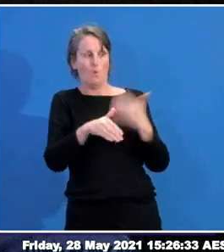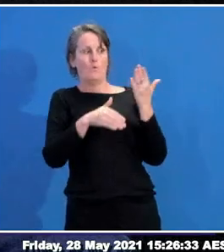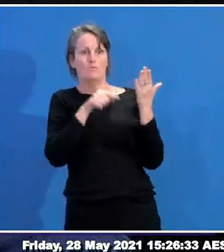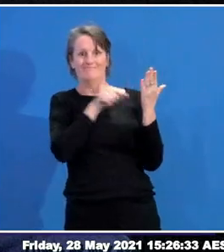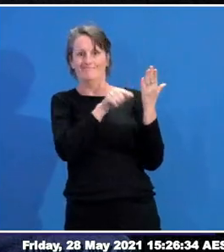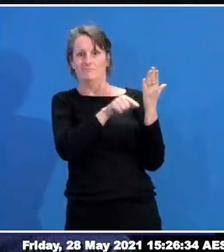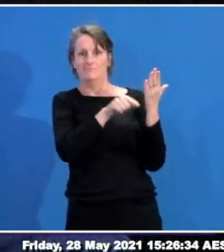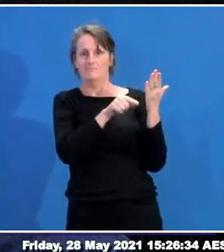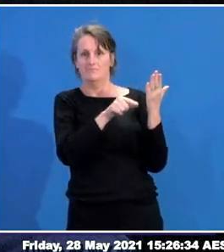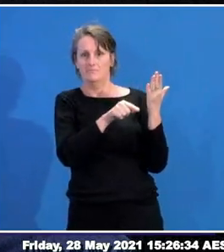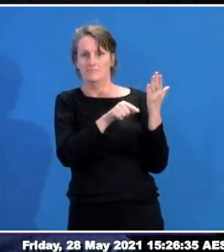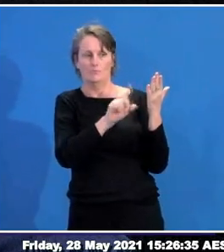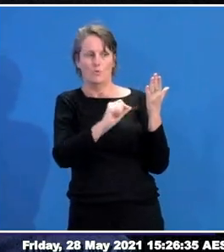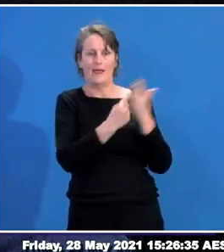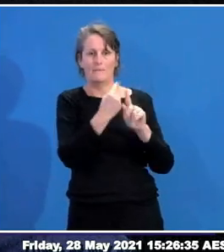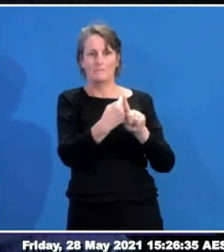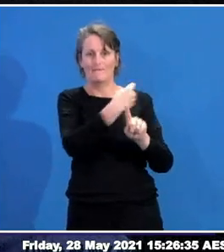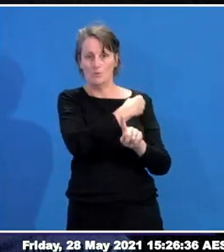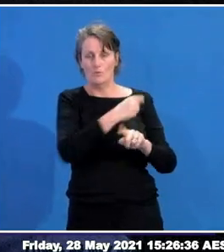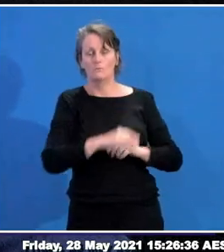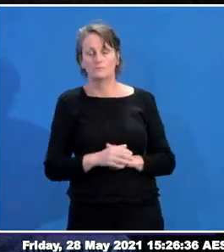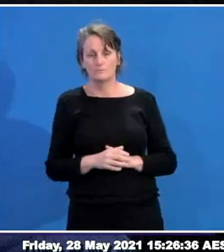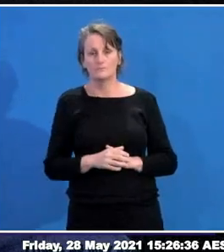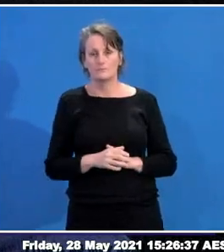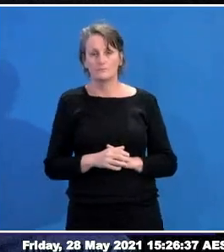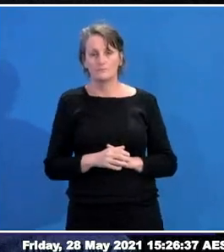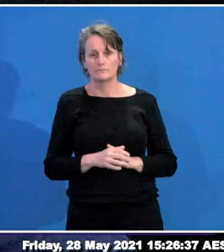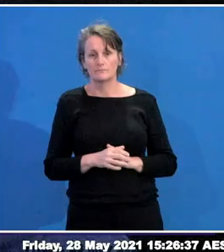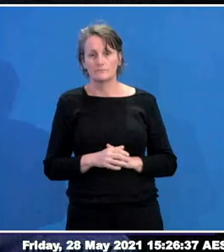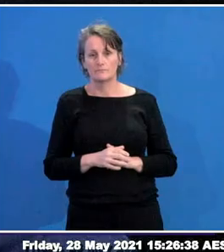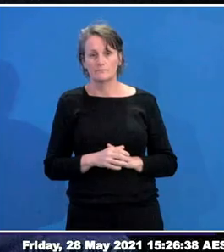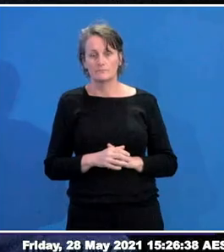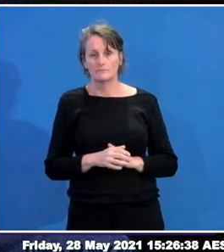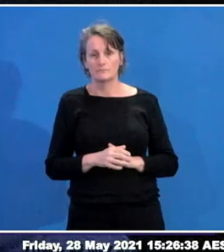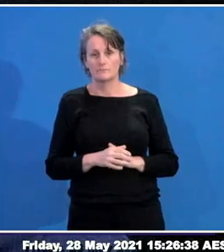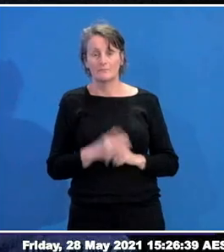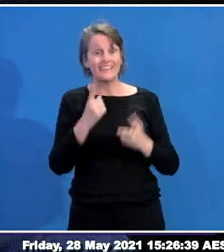is banned as a consequence of that review is banned, and that would be published.